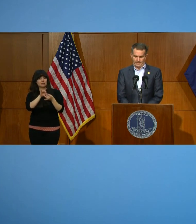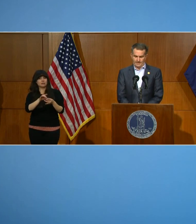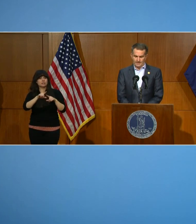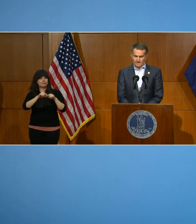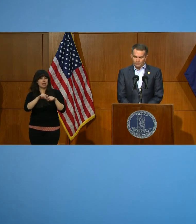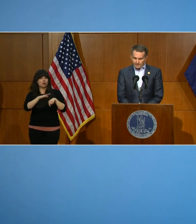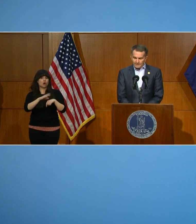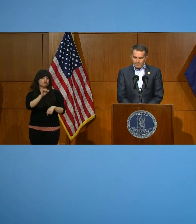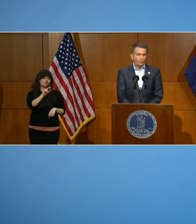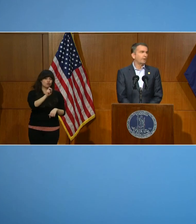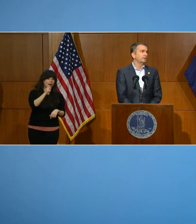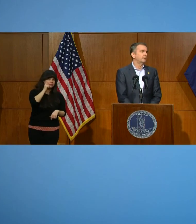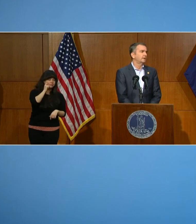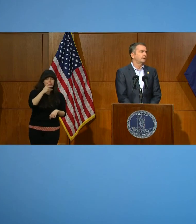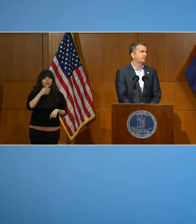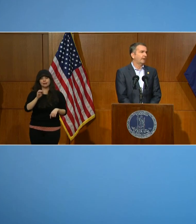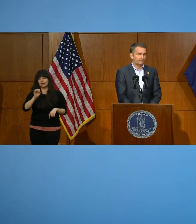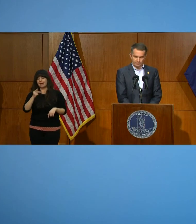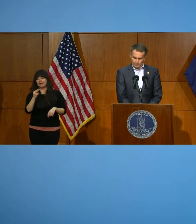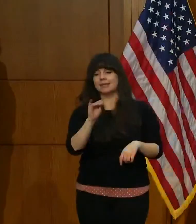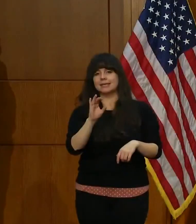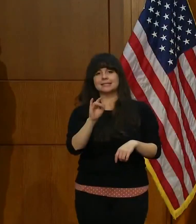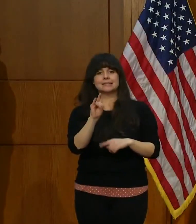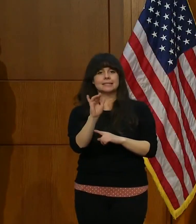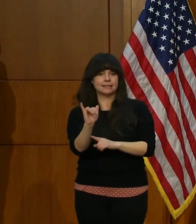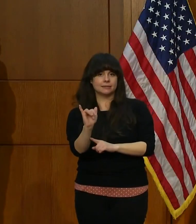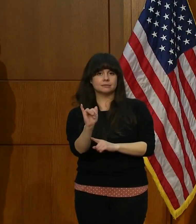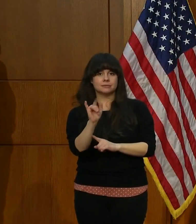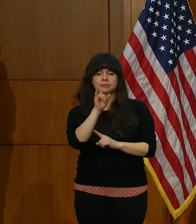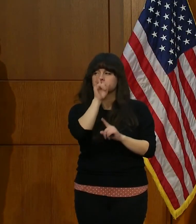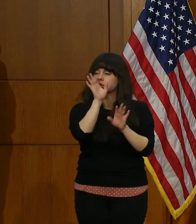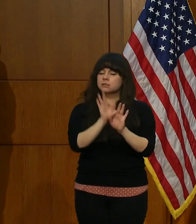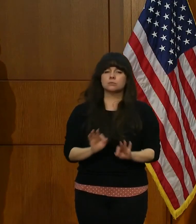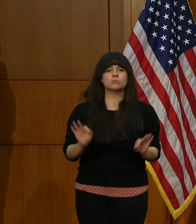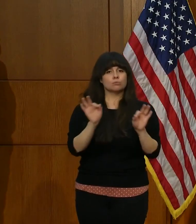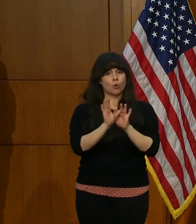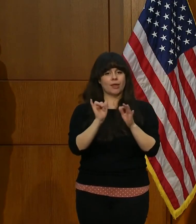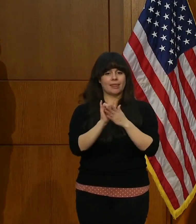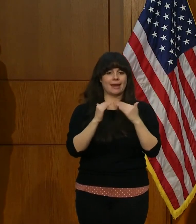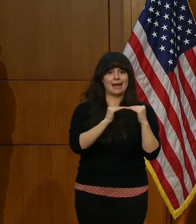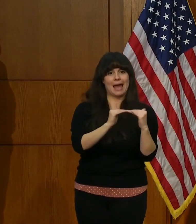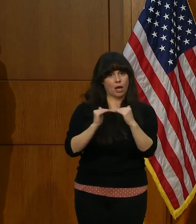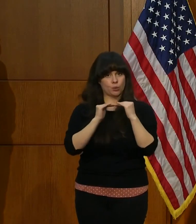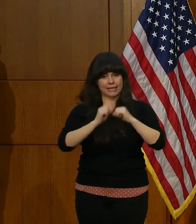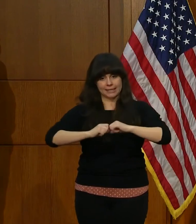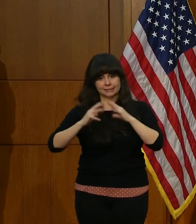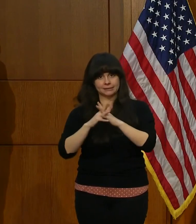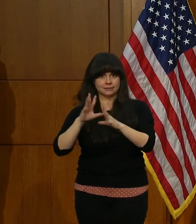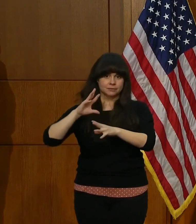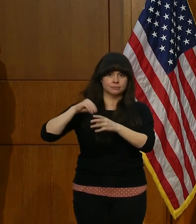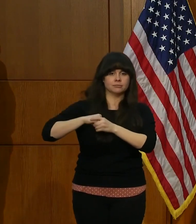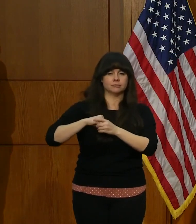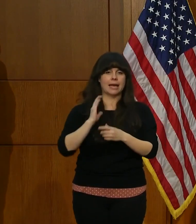TALK SPECIFICALLY ABOUT DATA AROUND RACE AND ETHNICITY. IT'S